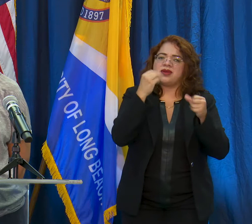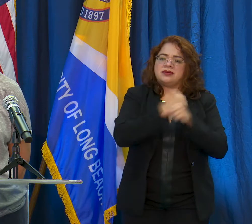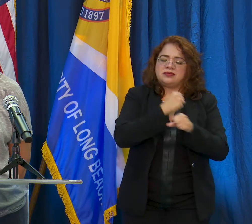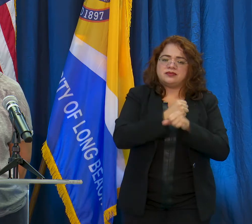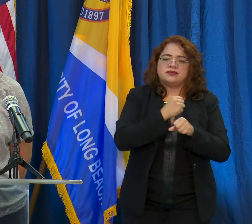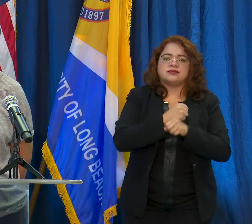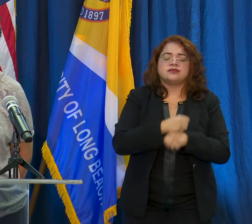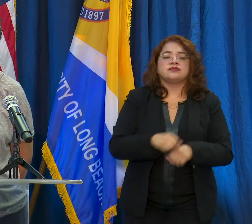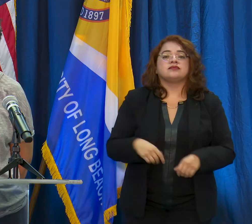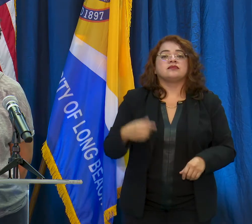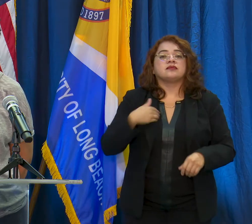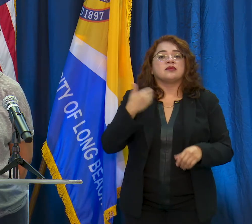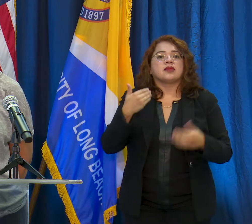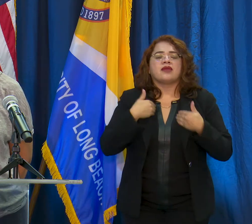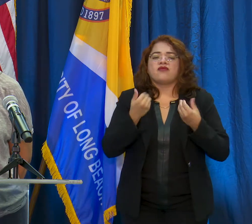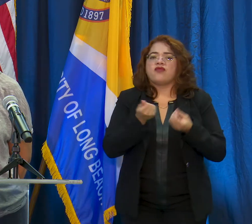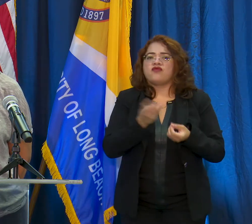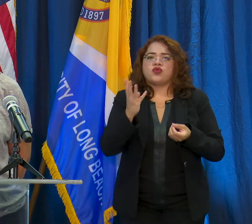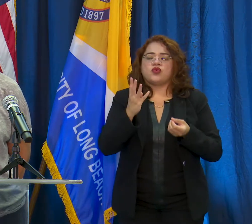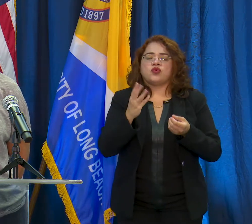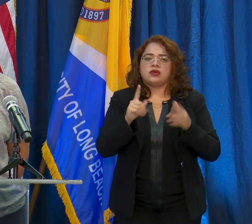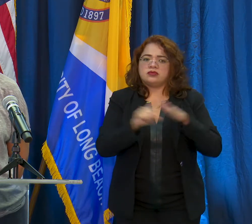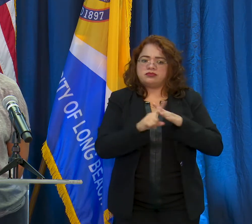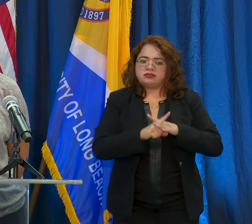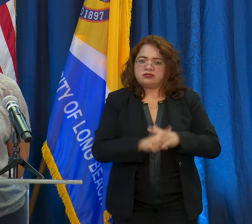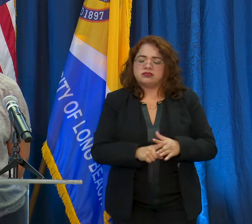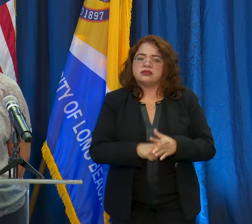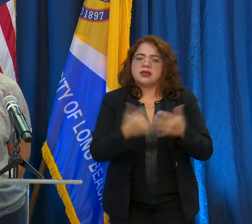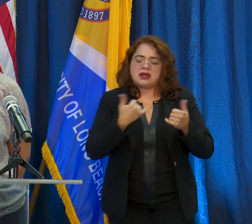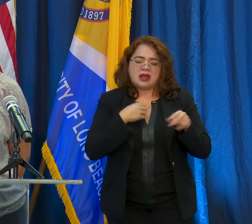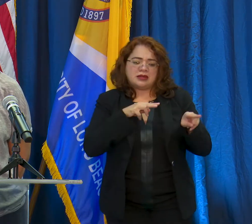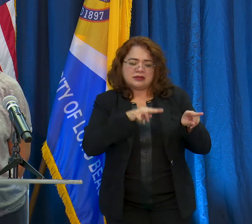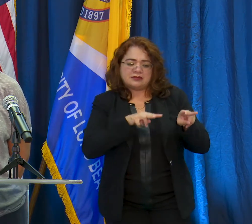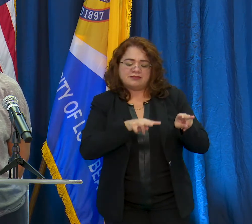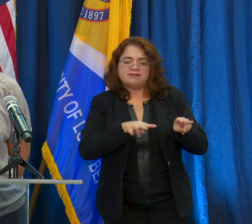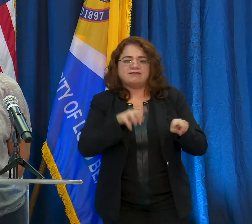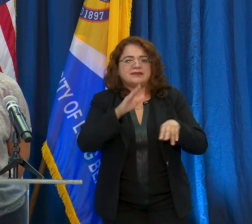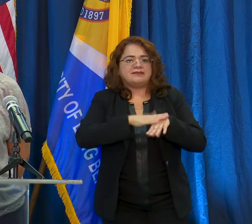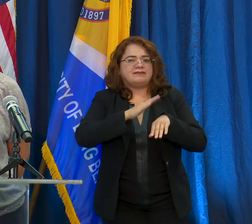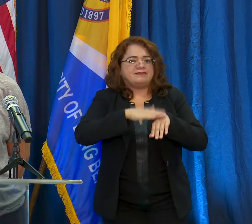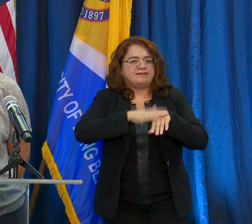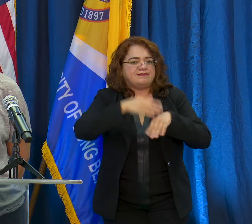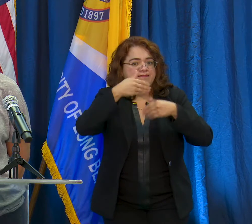couple of trends that we're beginning to see. We're noticing that the